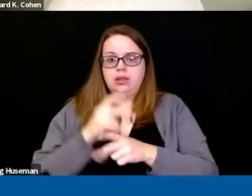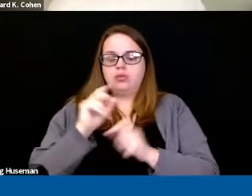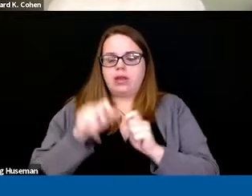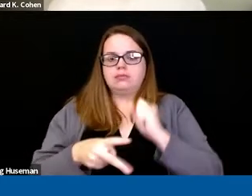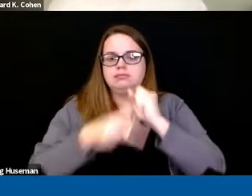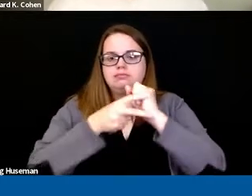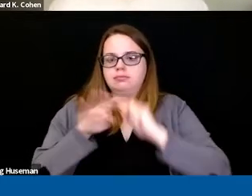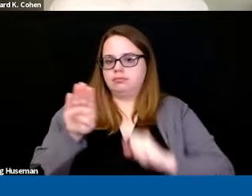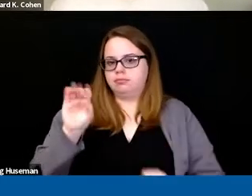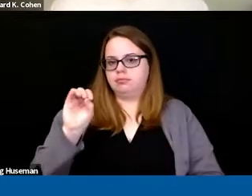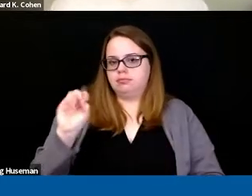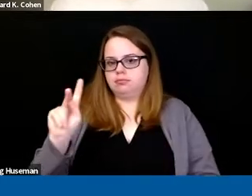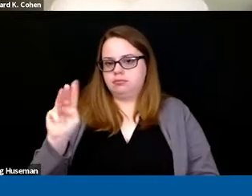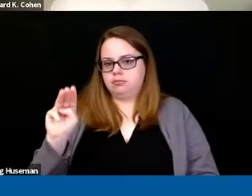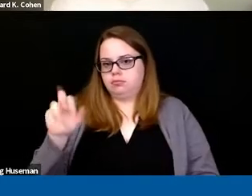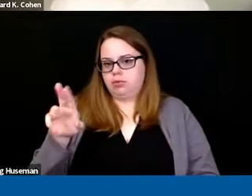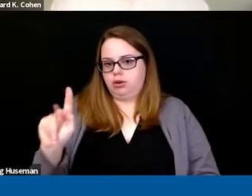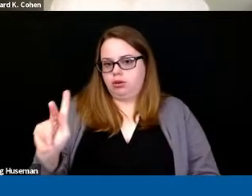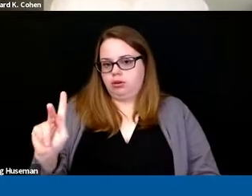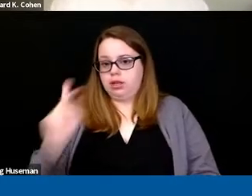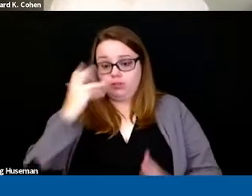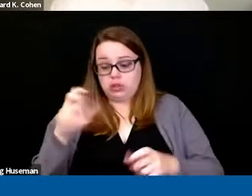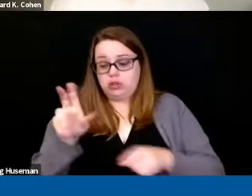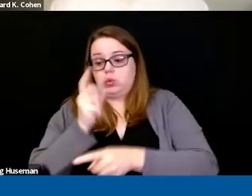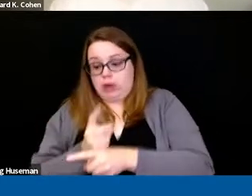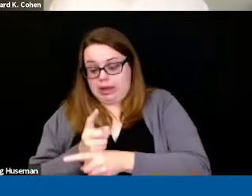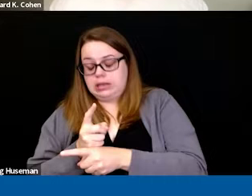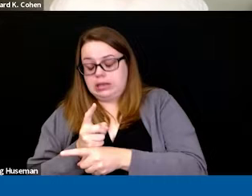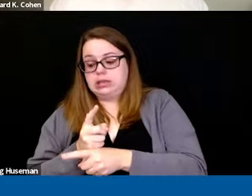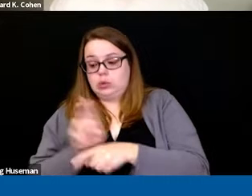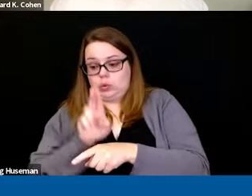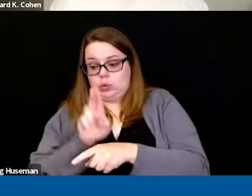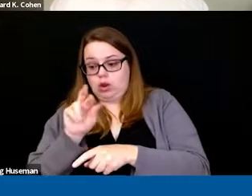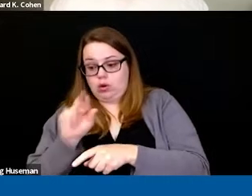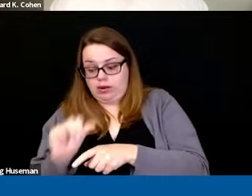If you want to do ARIA right, you'll be referencing this a lot. The spec for ARIA 1.2 is further along